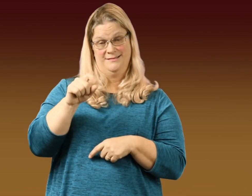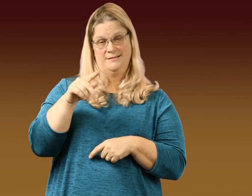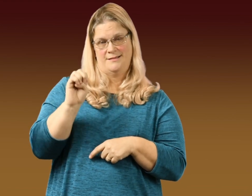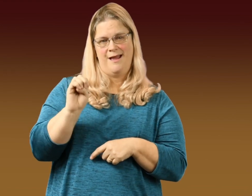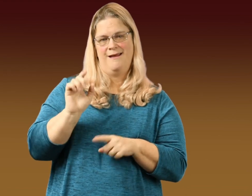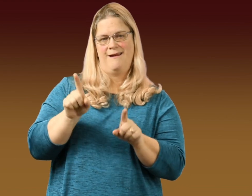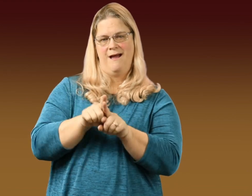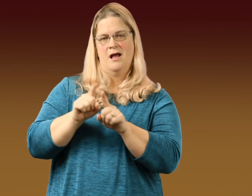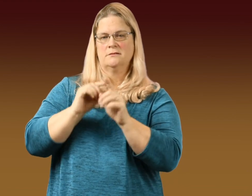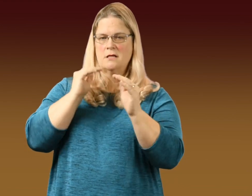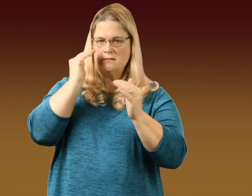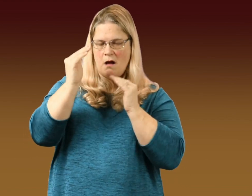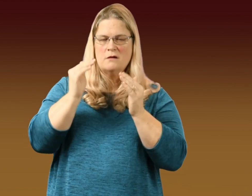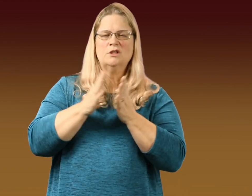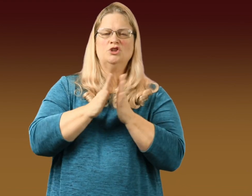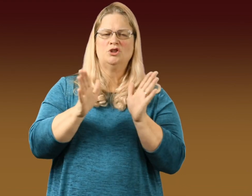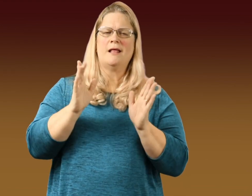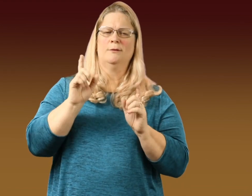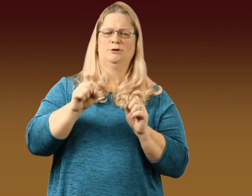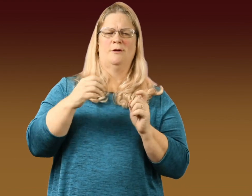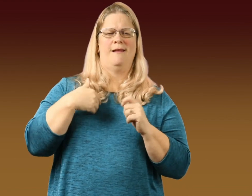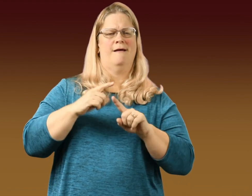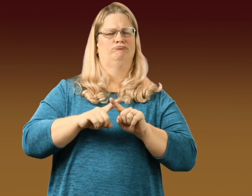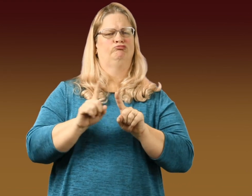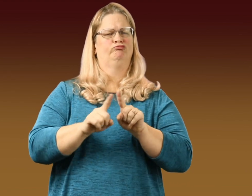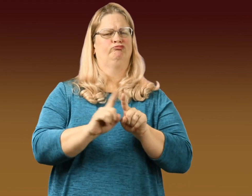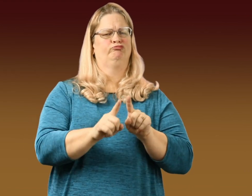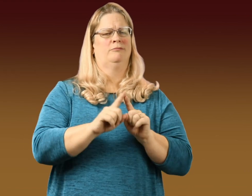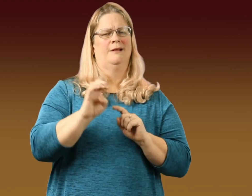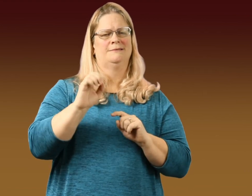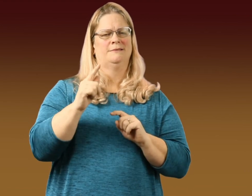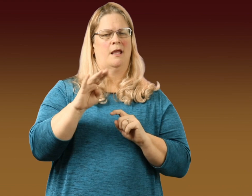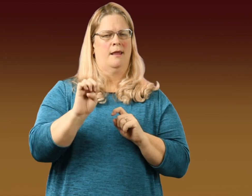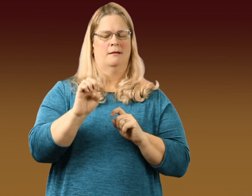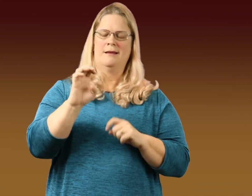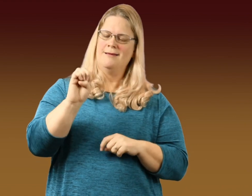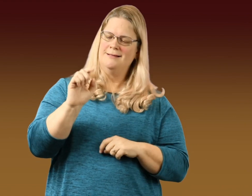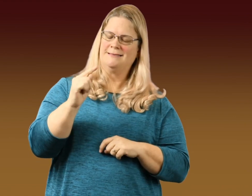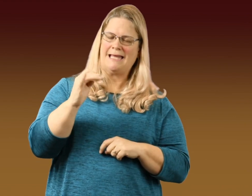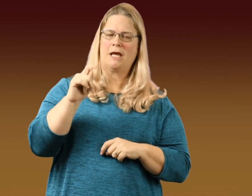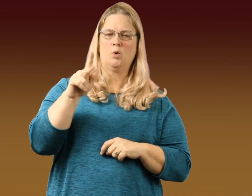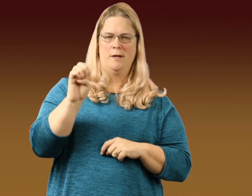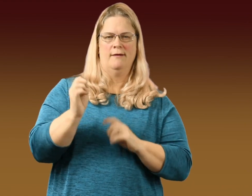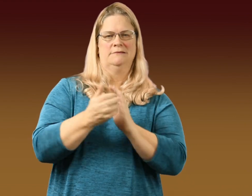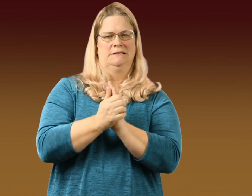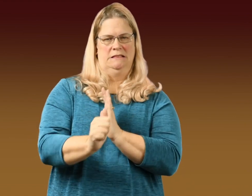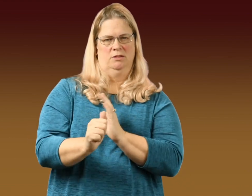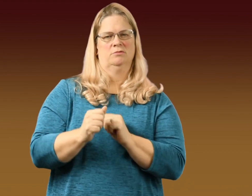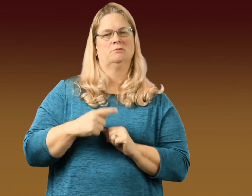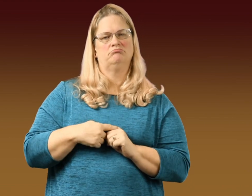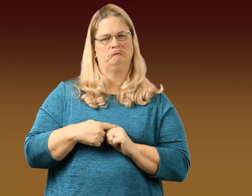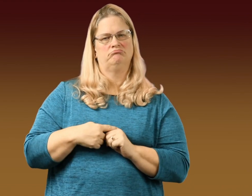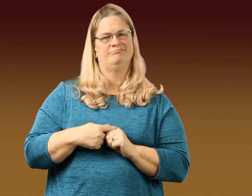It's also within this state that, as an adult, in general, we have different executive skills.